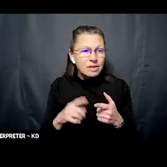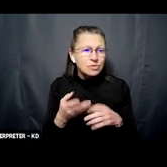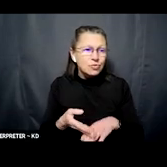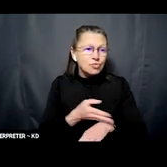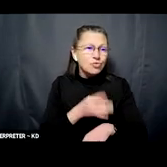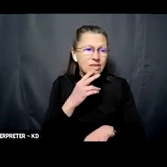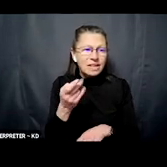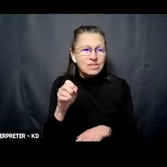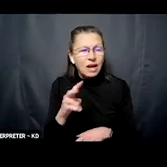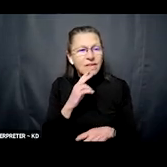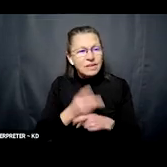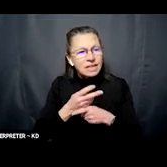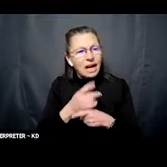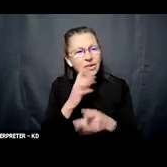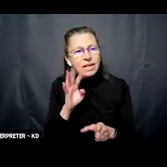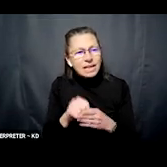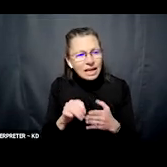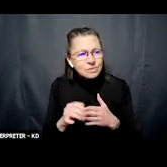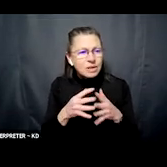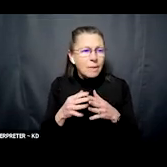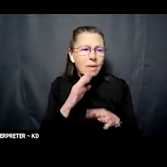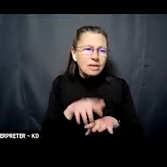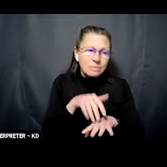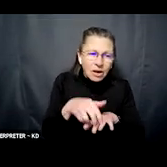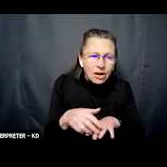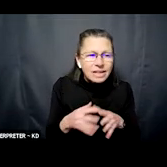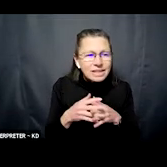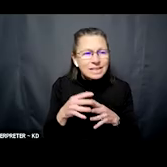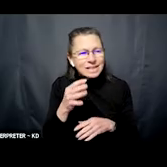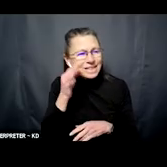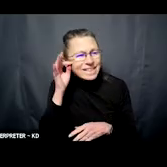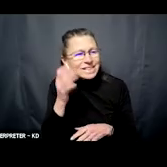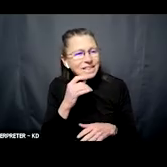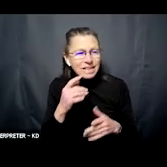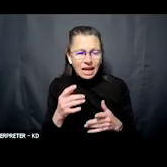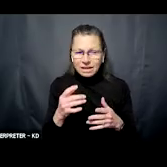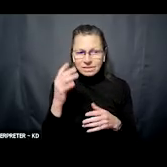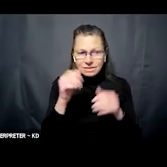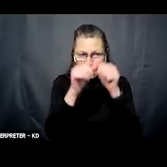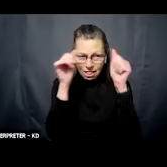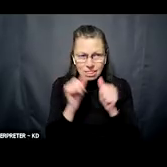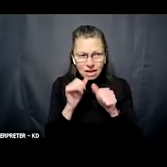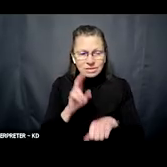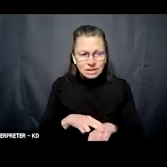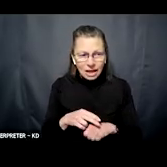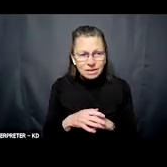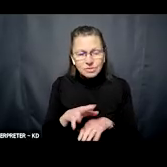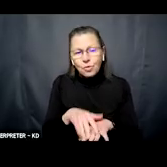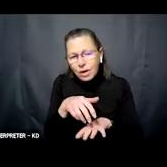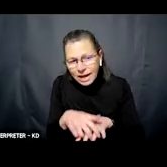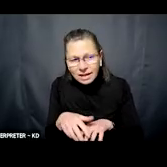Natives in Los Angeles. For the duration of the presentation, I'm going to refer to